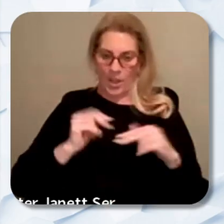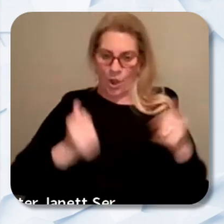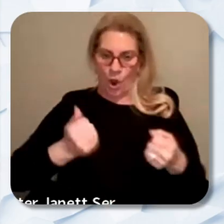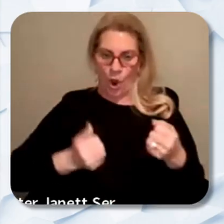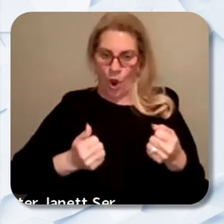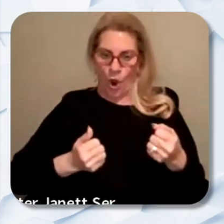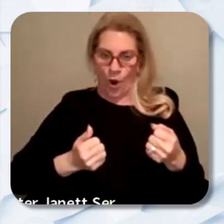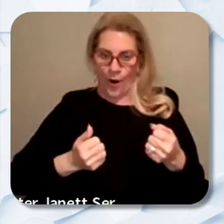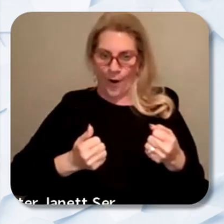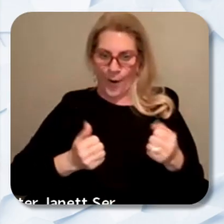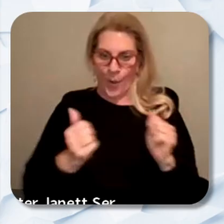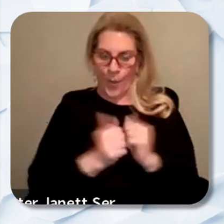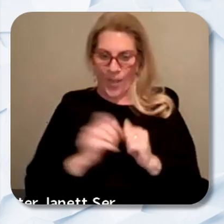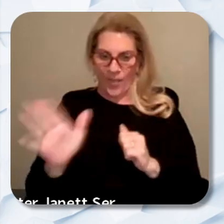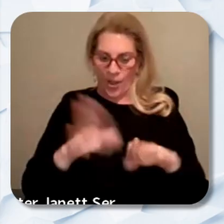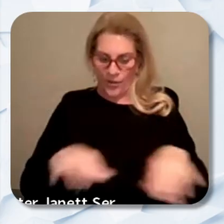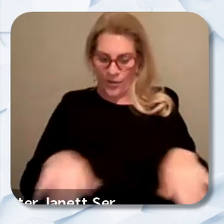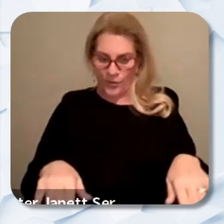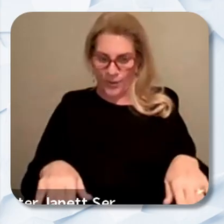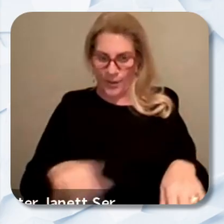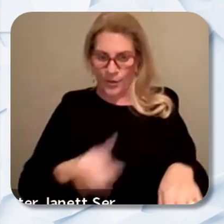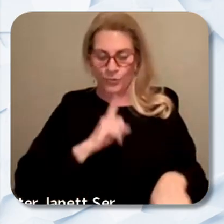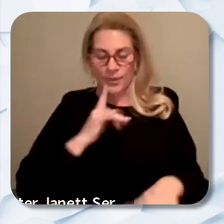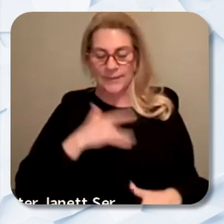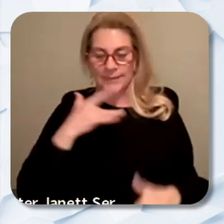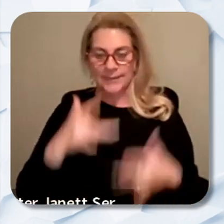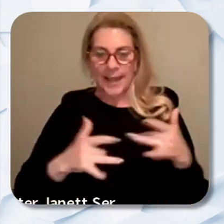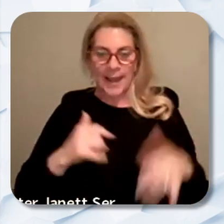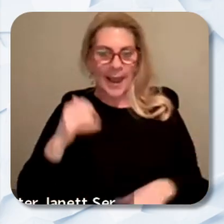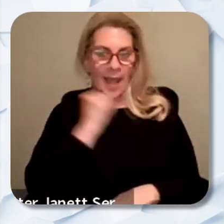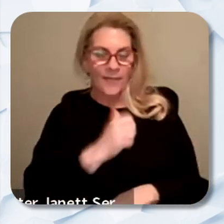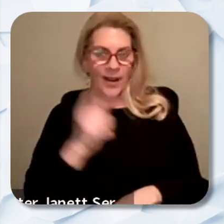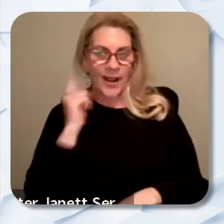vehicle with their kid. And it was so exciting each day hearing them talk about it. The kids came